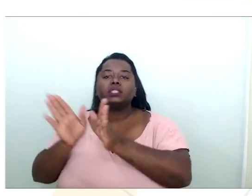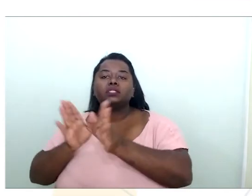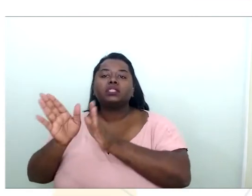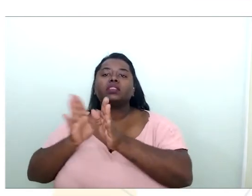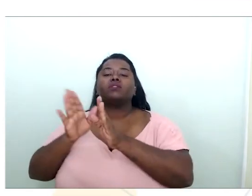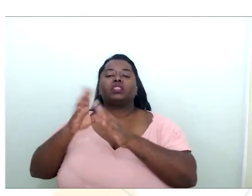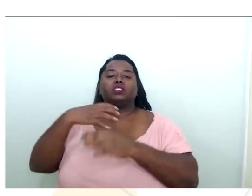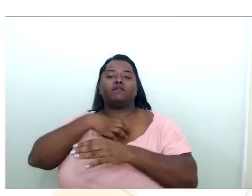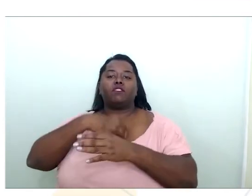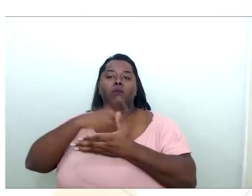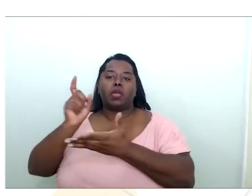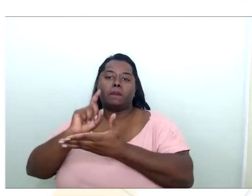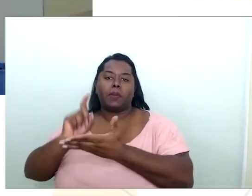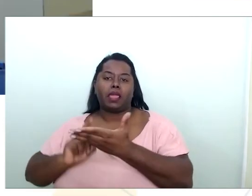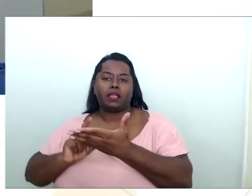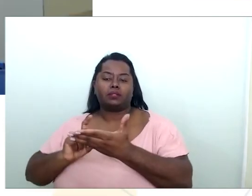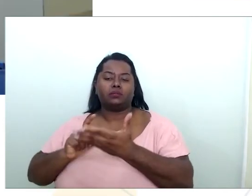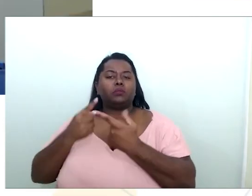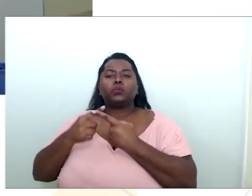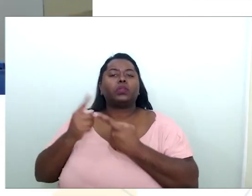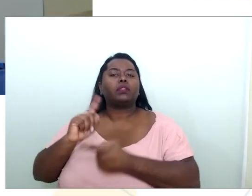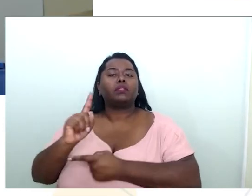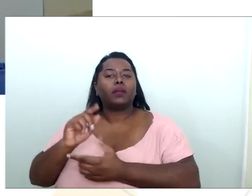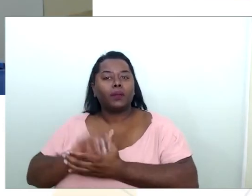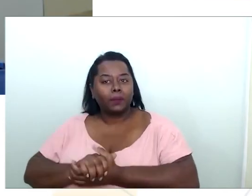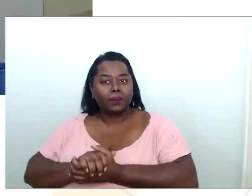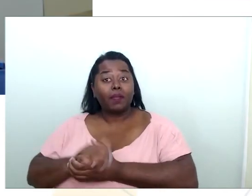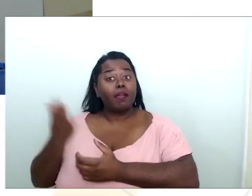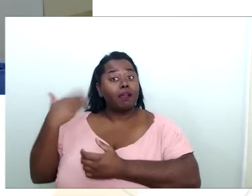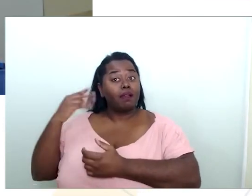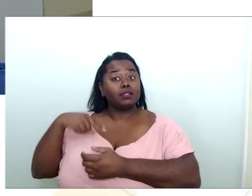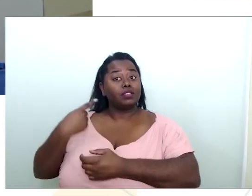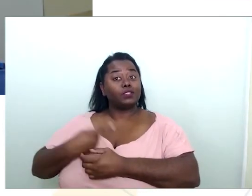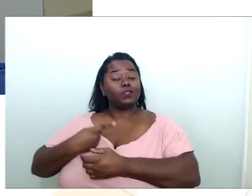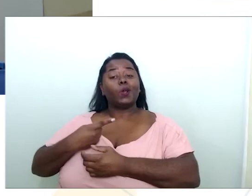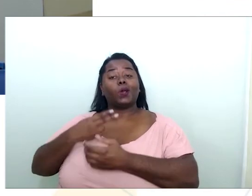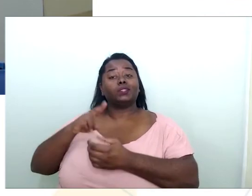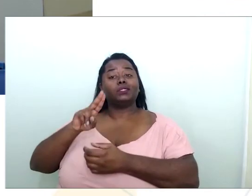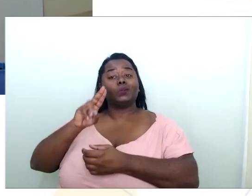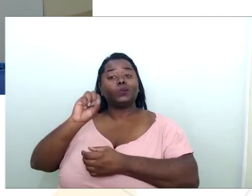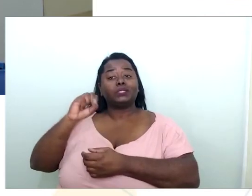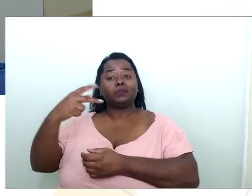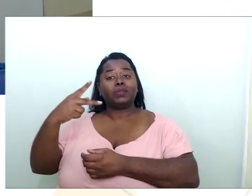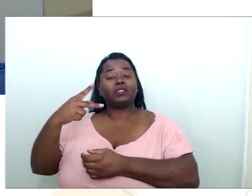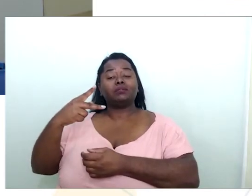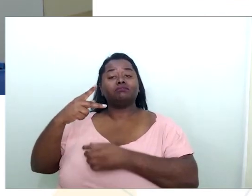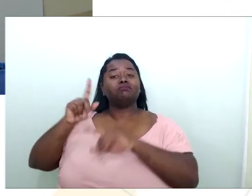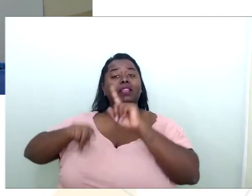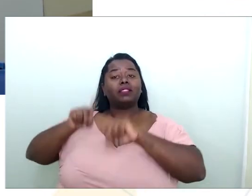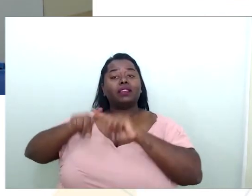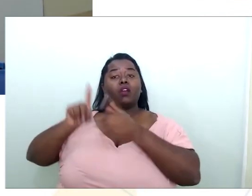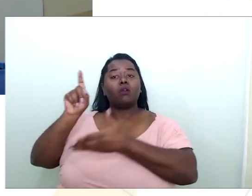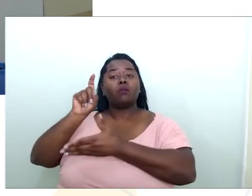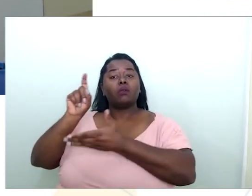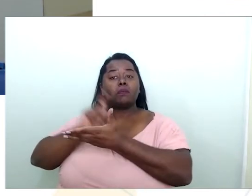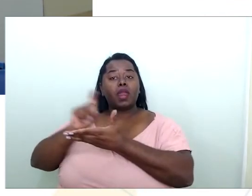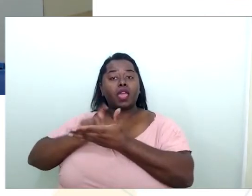why not when we used to send out print material at USP through to thousands of